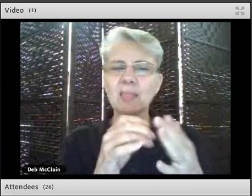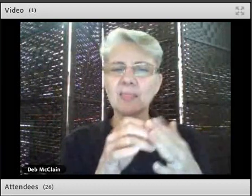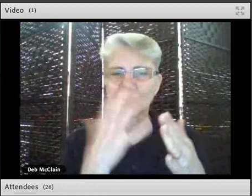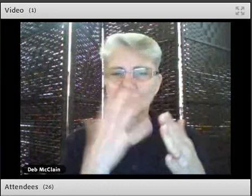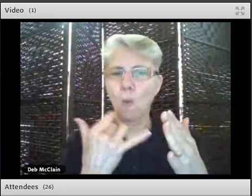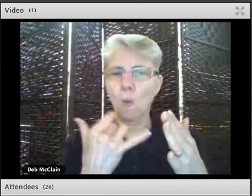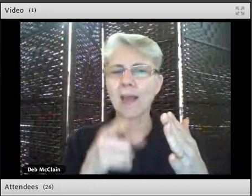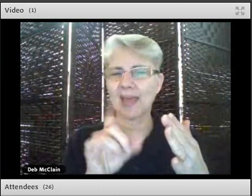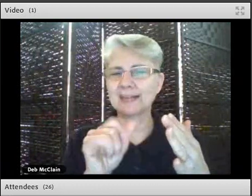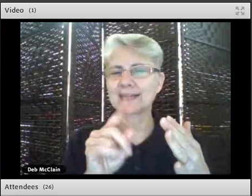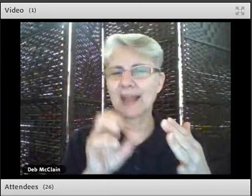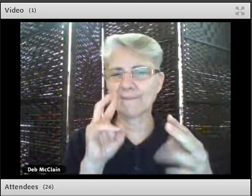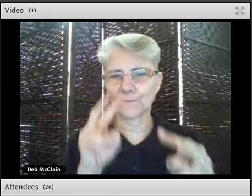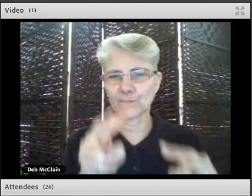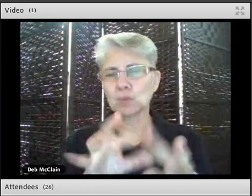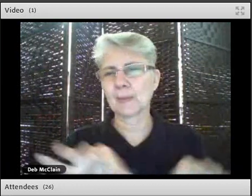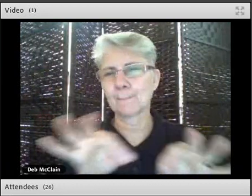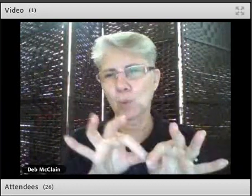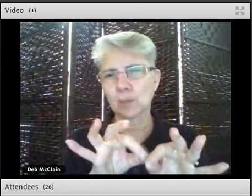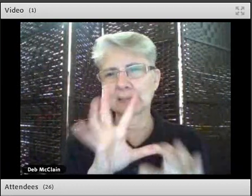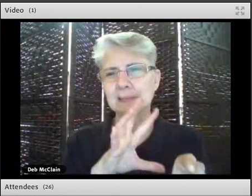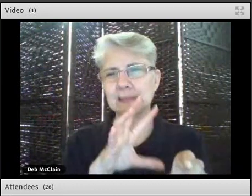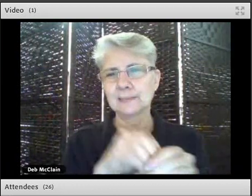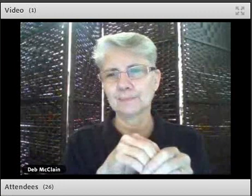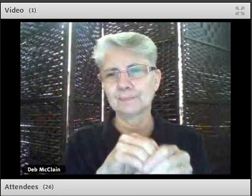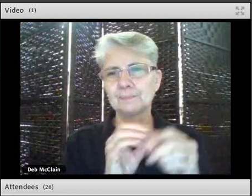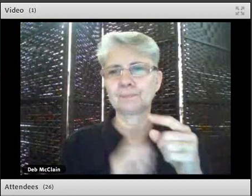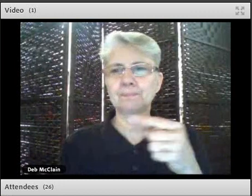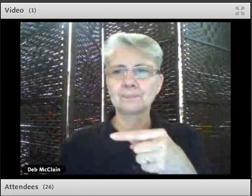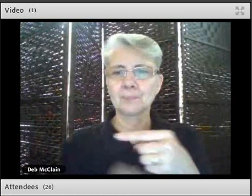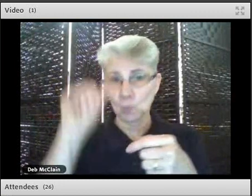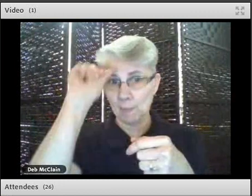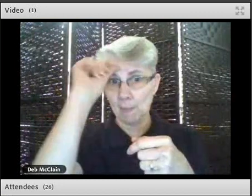You certainly can, but you don't need to do that.